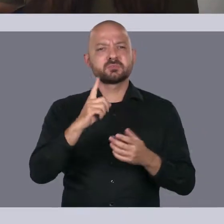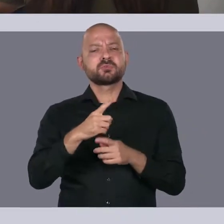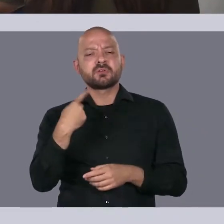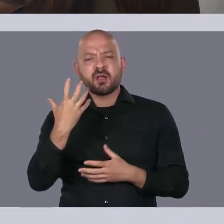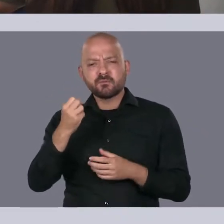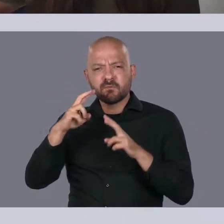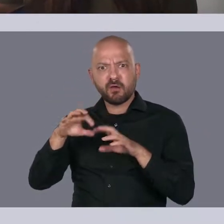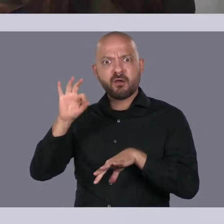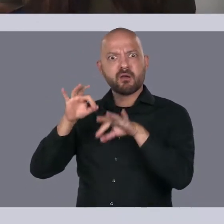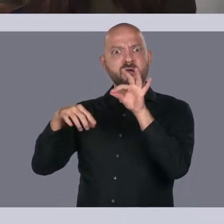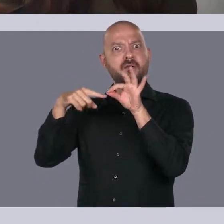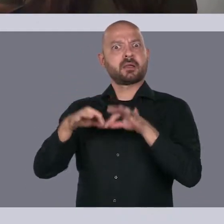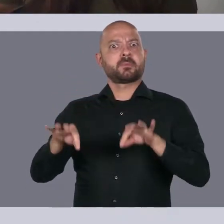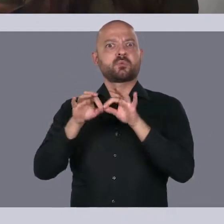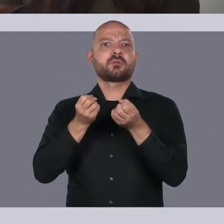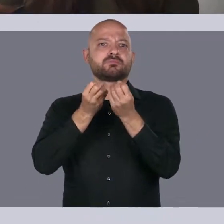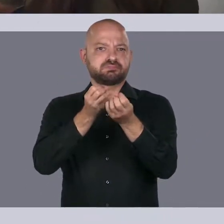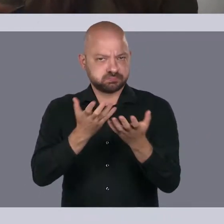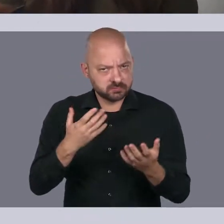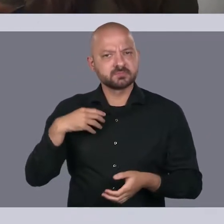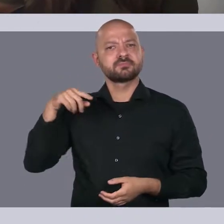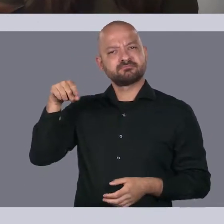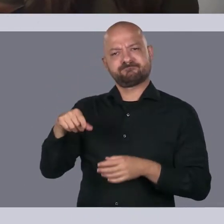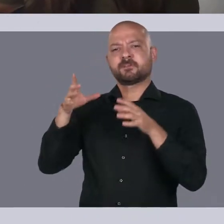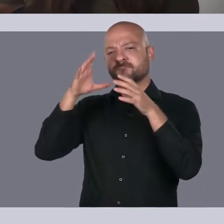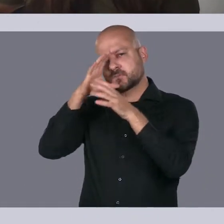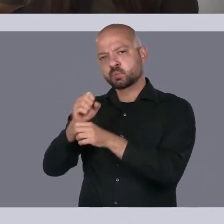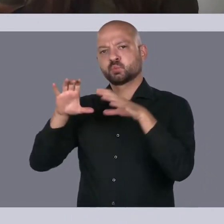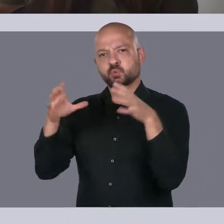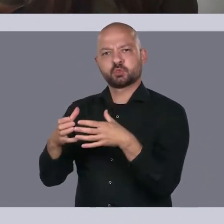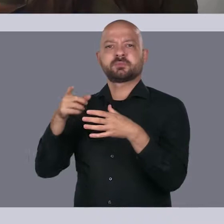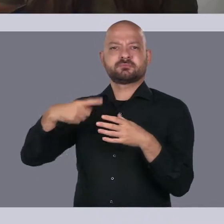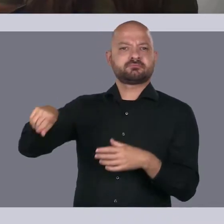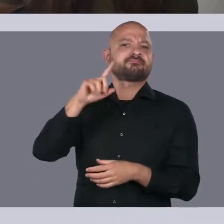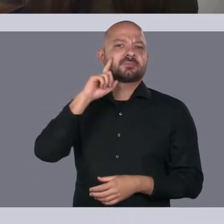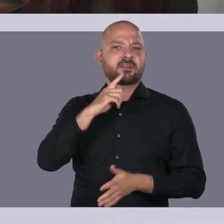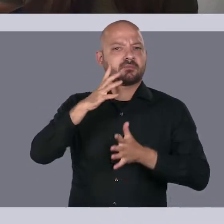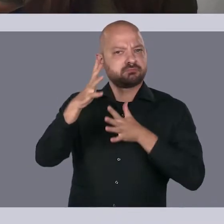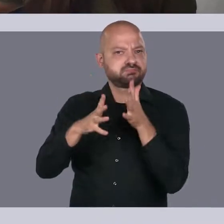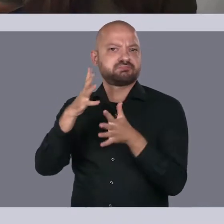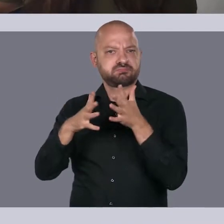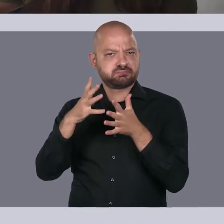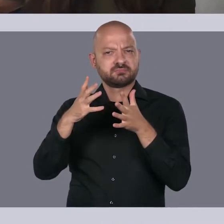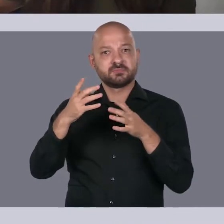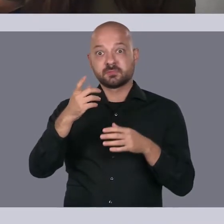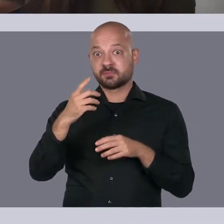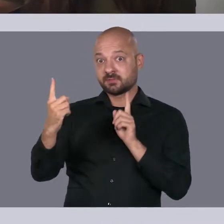from conducting ability based focus groups with native sign language users in a remote environment. Worldwide, there exists a broad variety